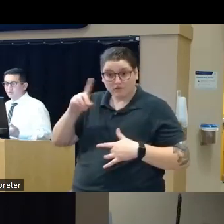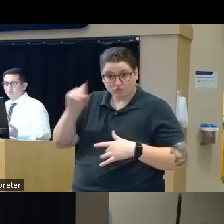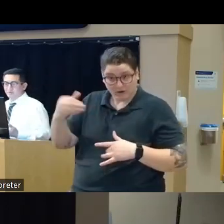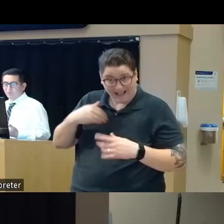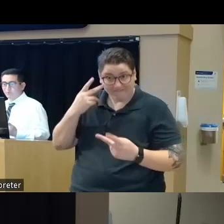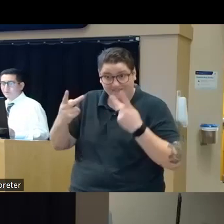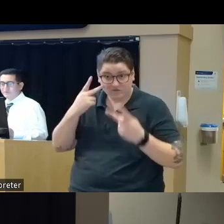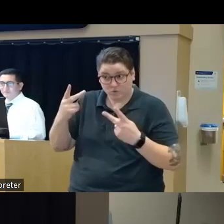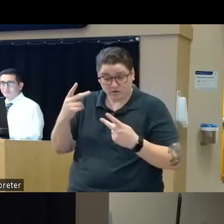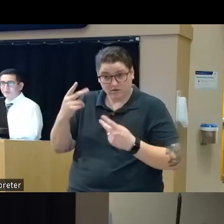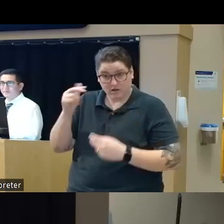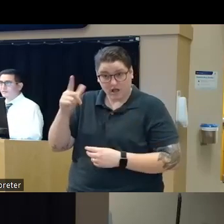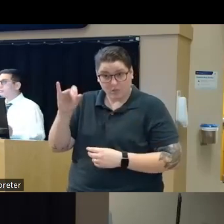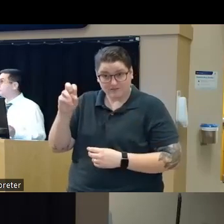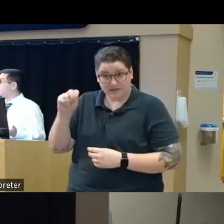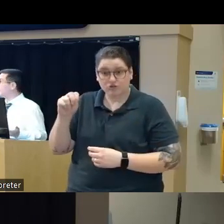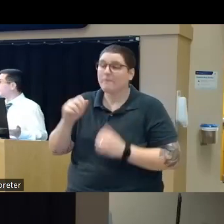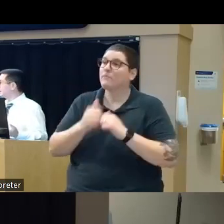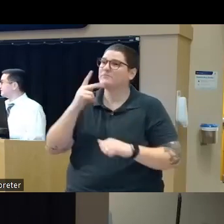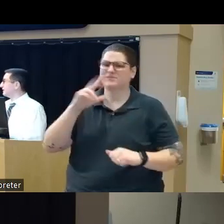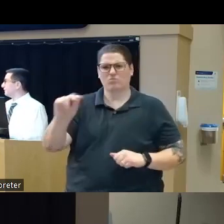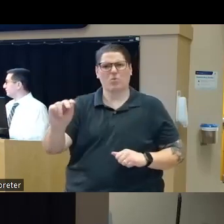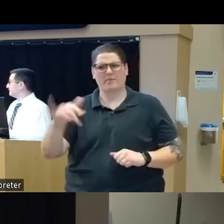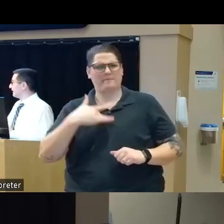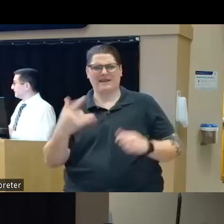overwhelm overwhelmingly people are going to say no they do not and that's not always the